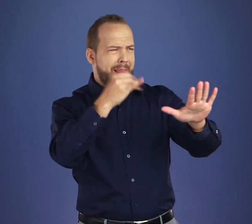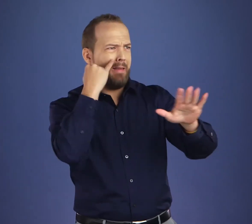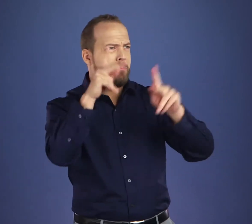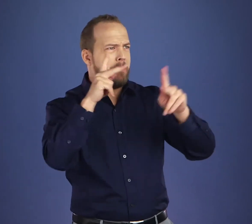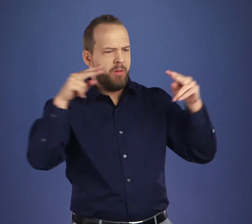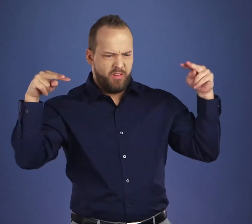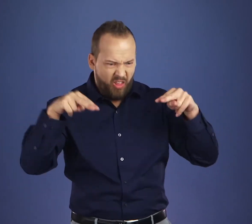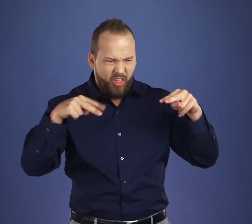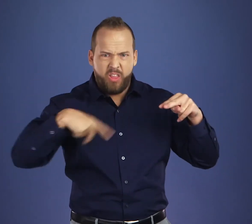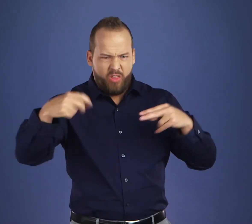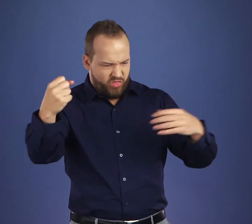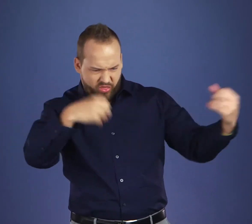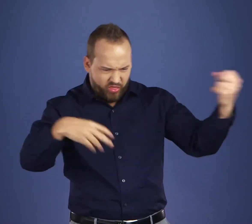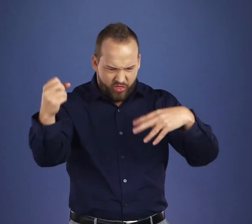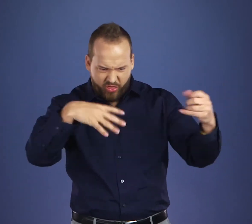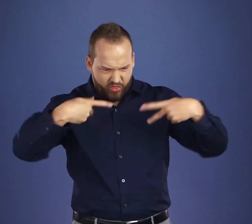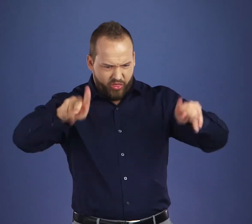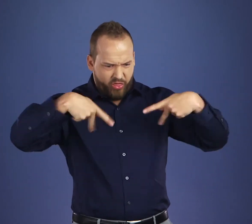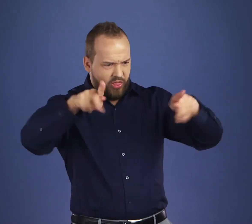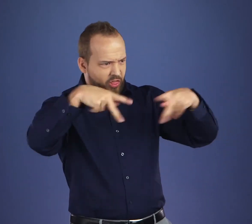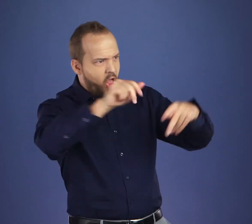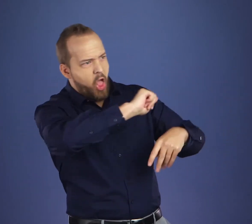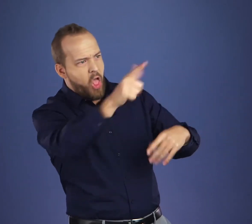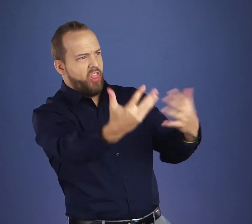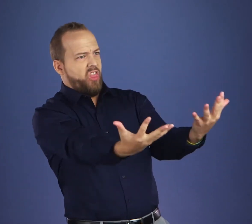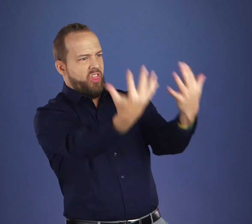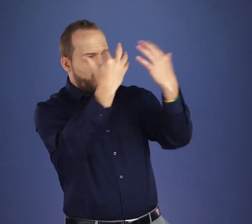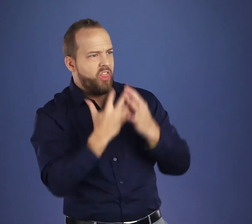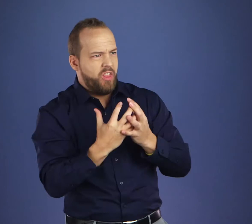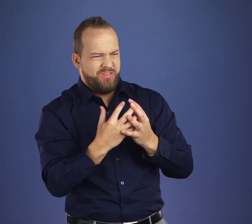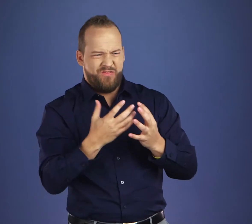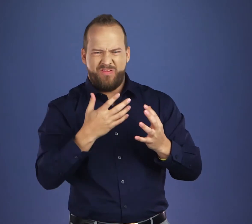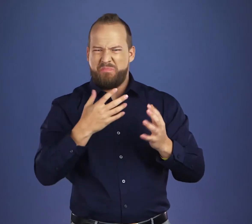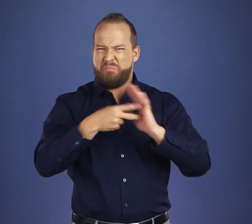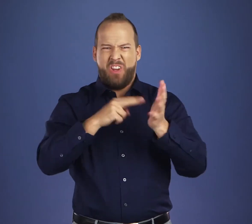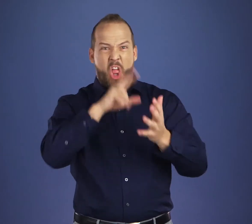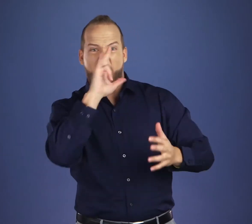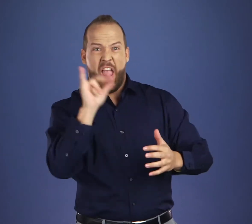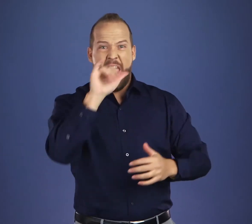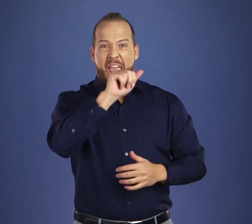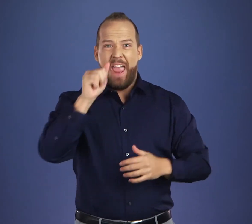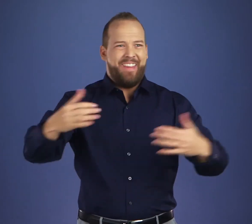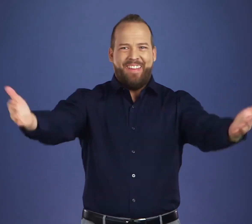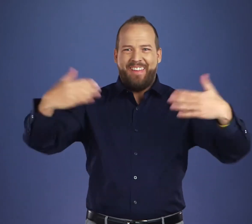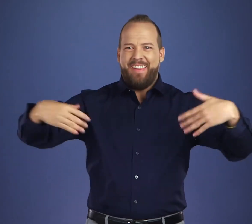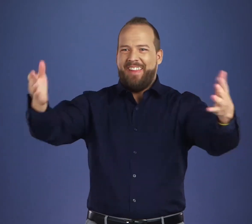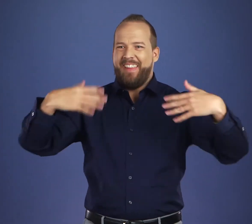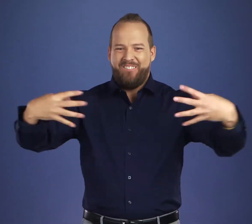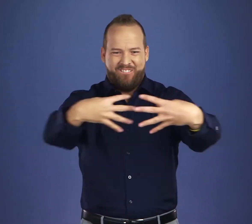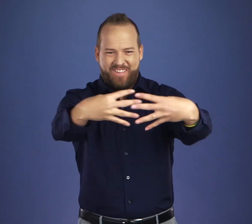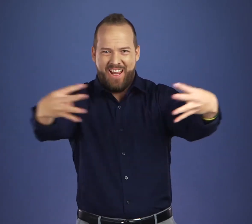what would decent people say about us? We built a fine mesh fence right around A.A.